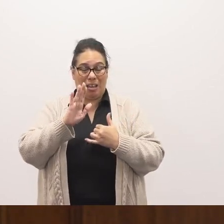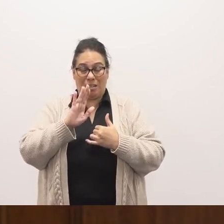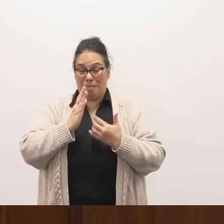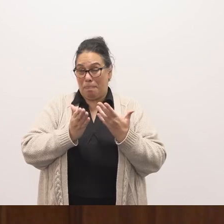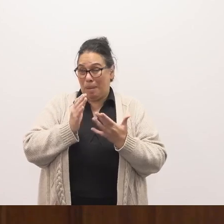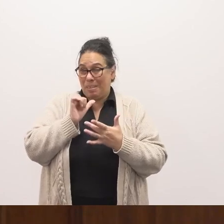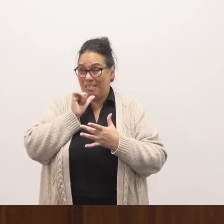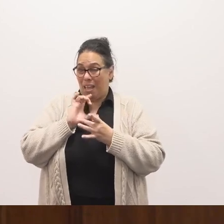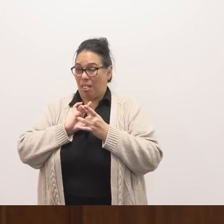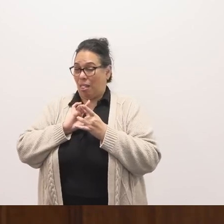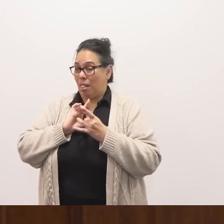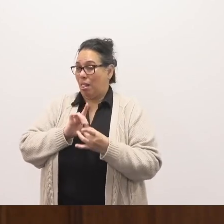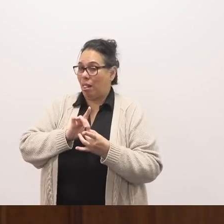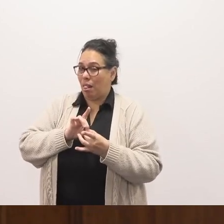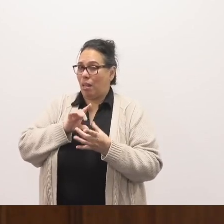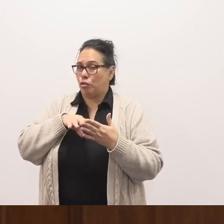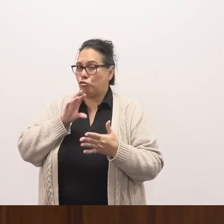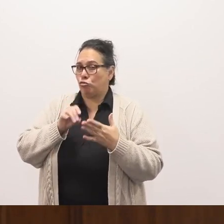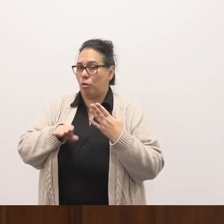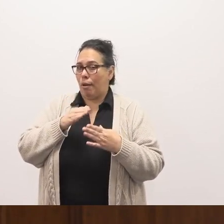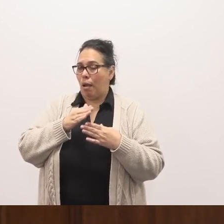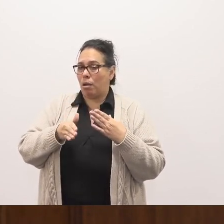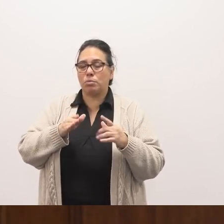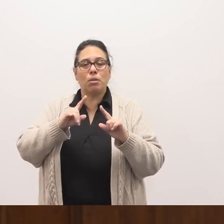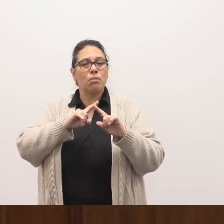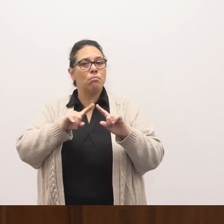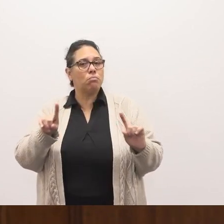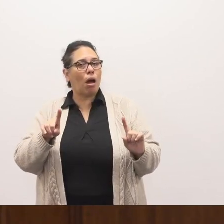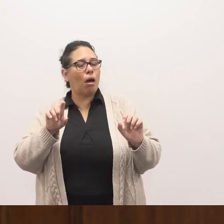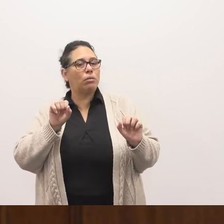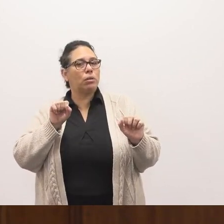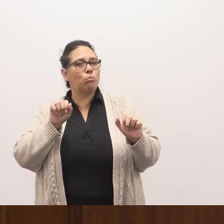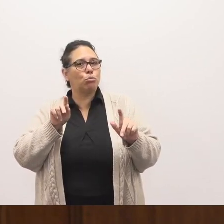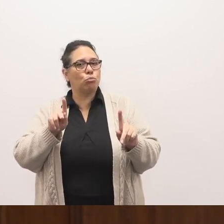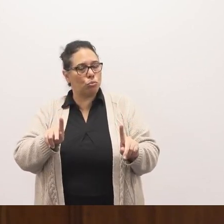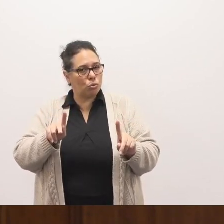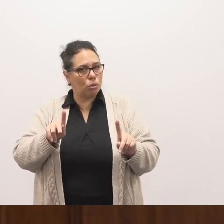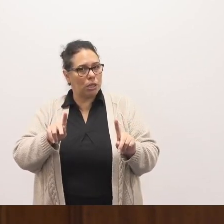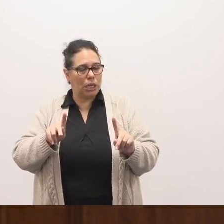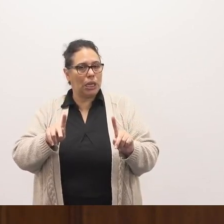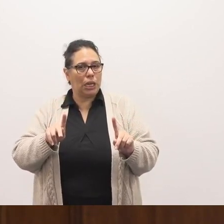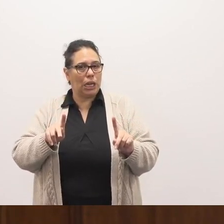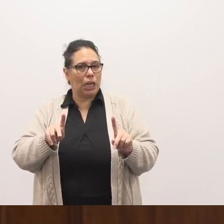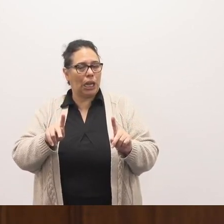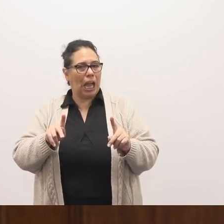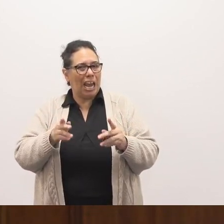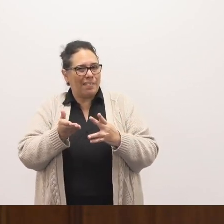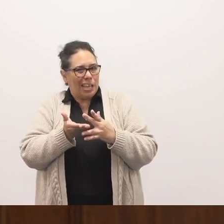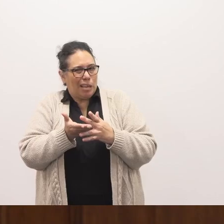into student outcomes, I think there's an opportunity in between those longer,